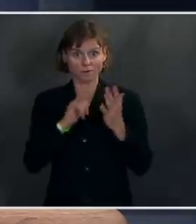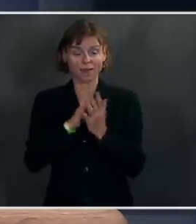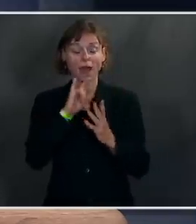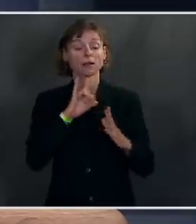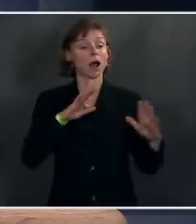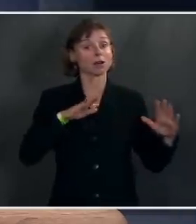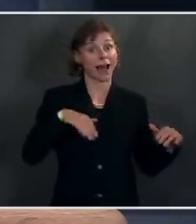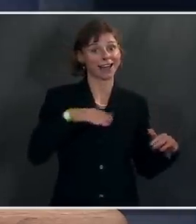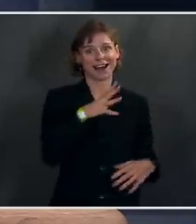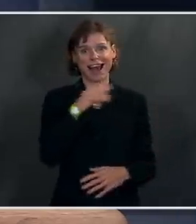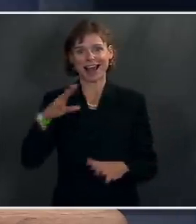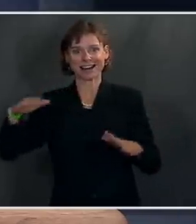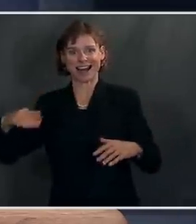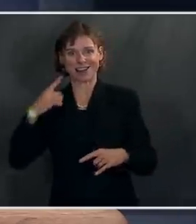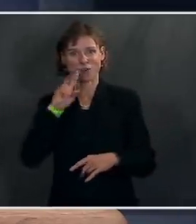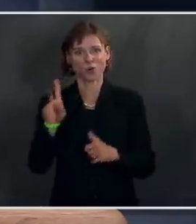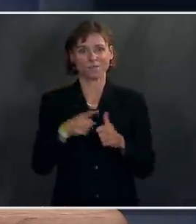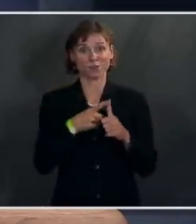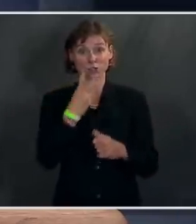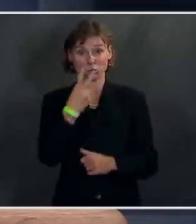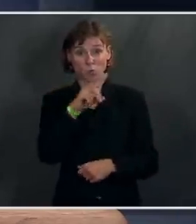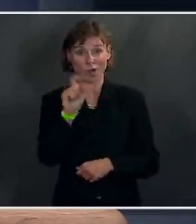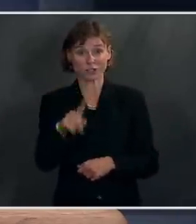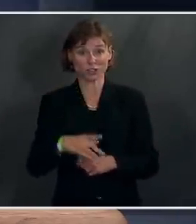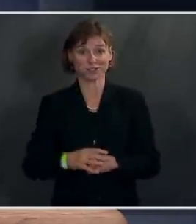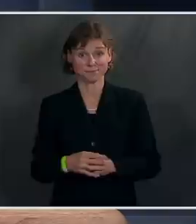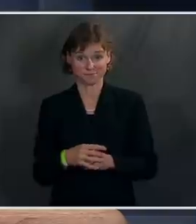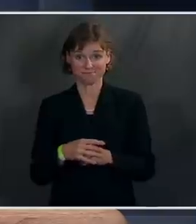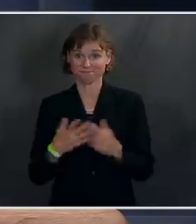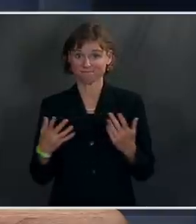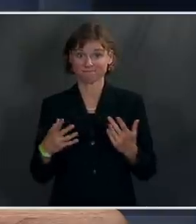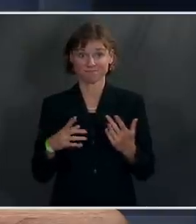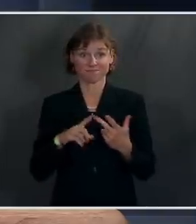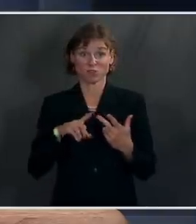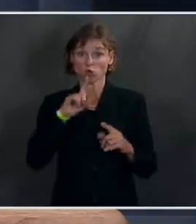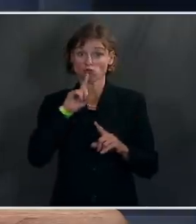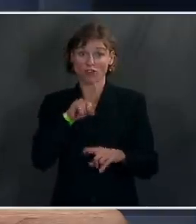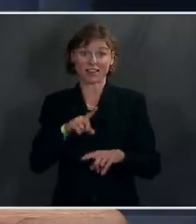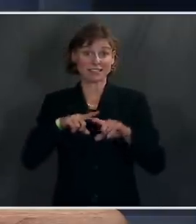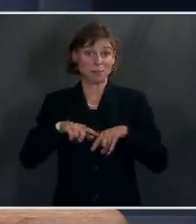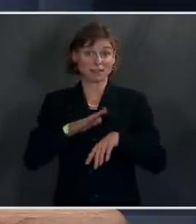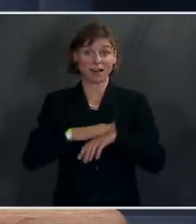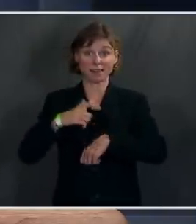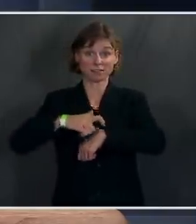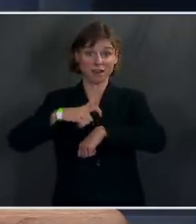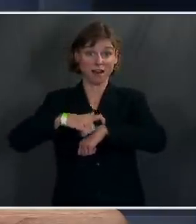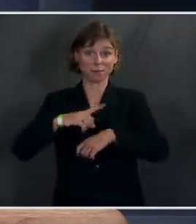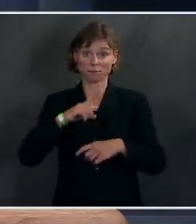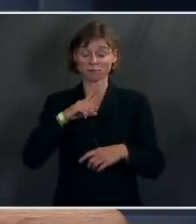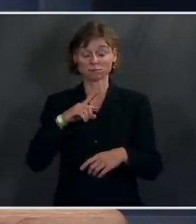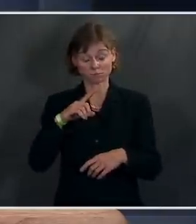To the first two questions, and it really depends on the timing. Of course, we have there's urgency, as you've heard the president saying,